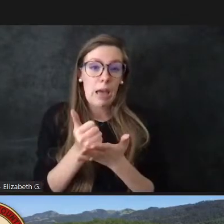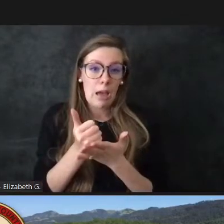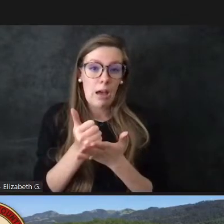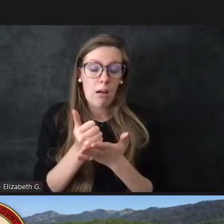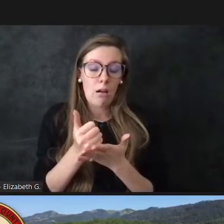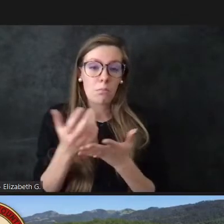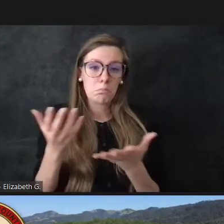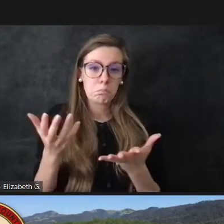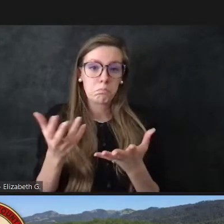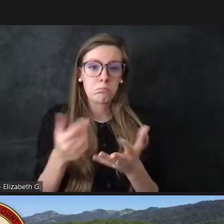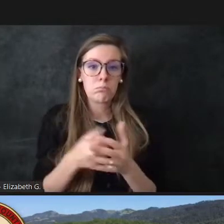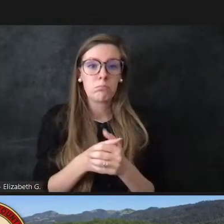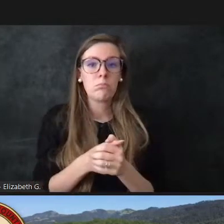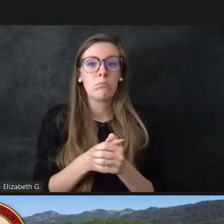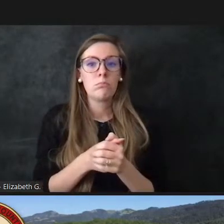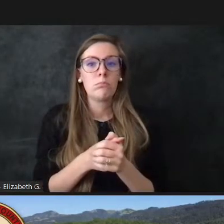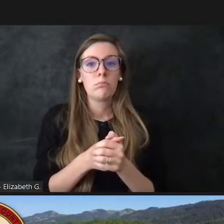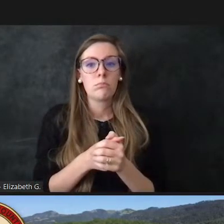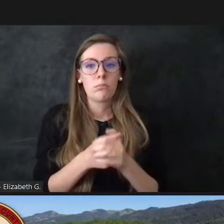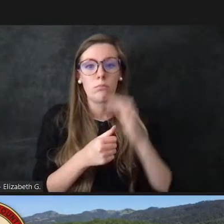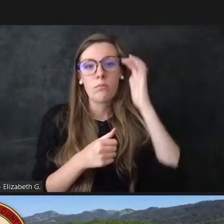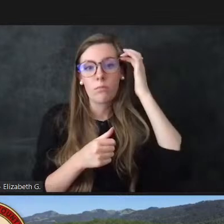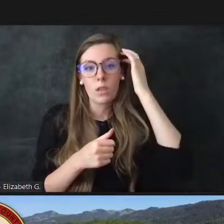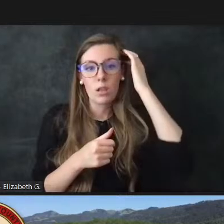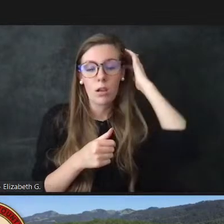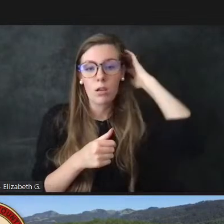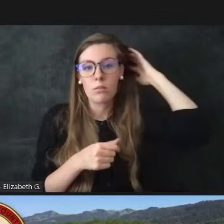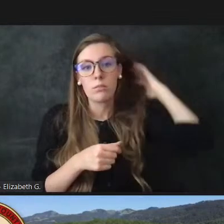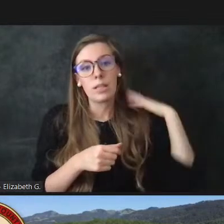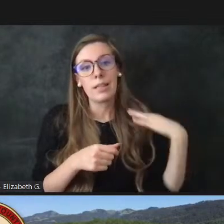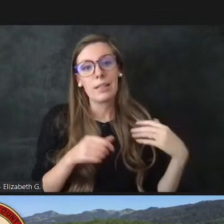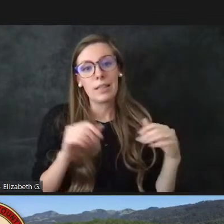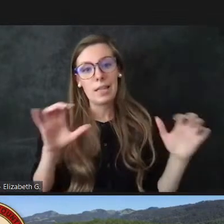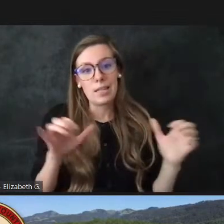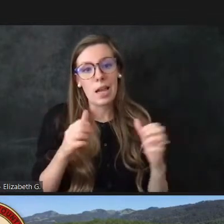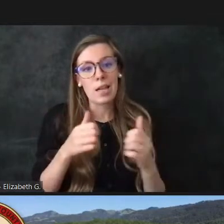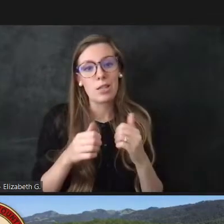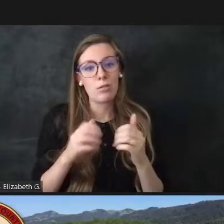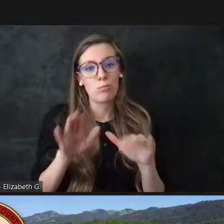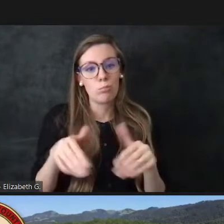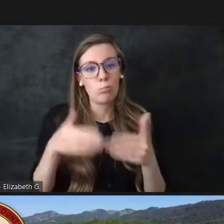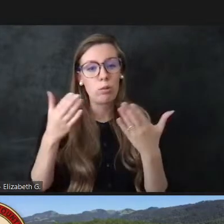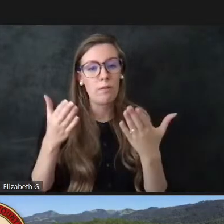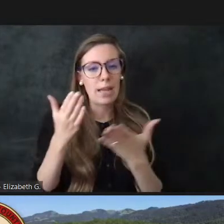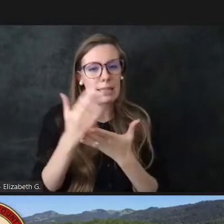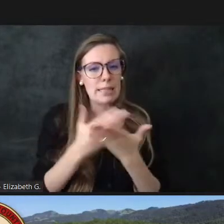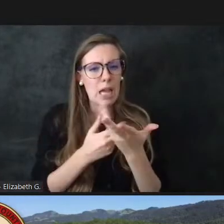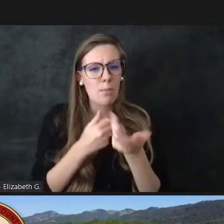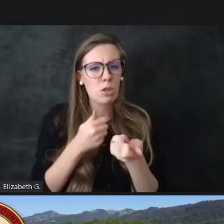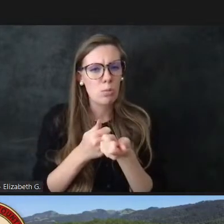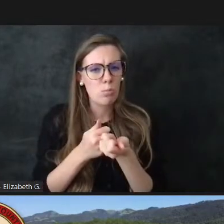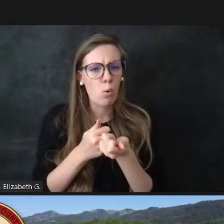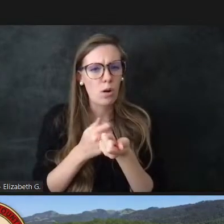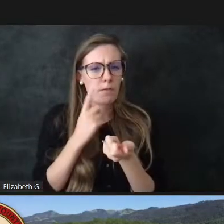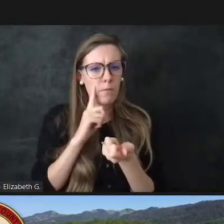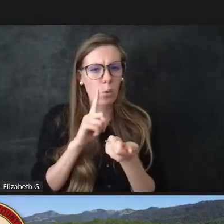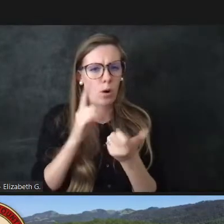against this gives you protection for this per severe illness. And so we know it works.